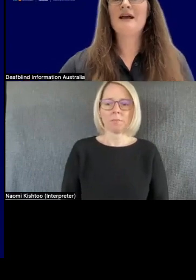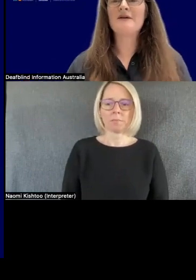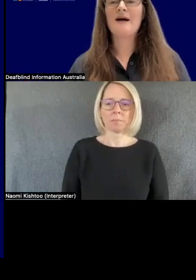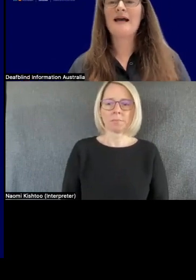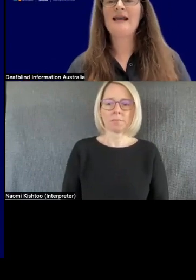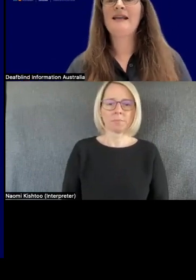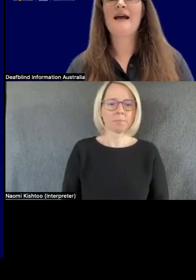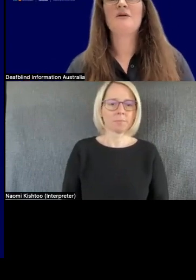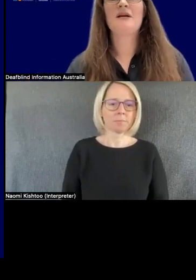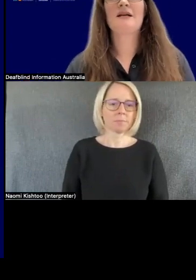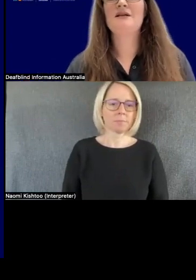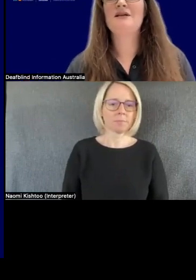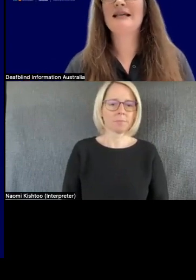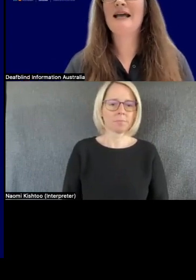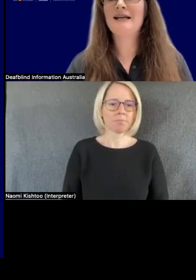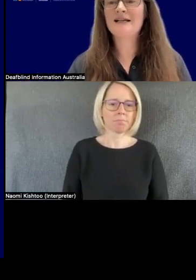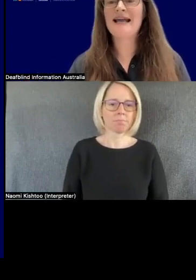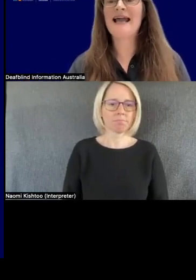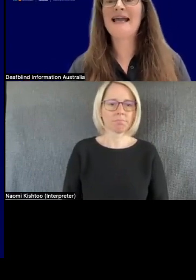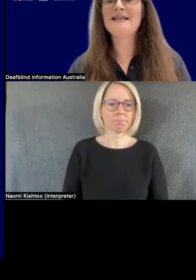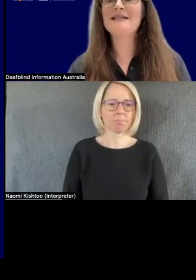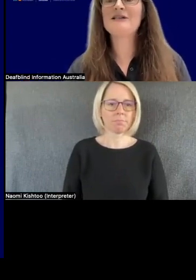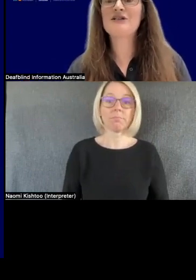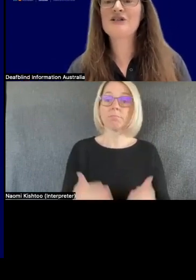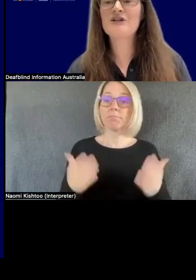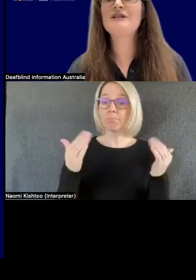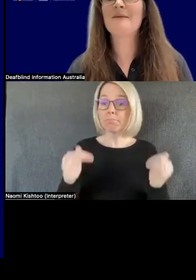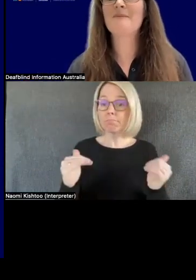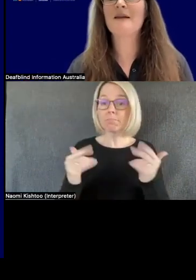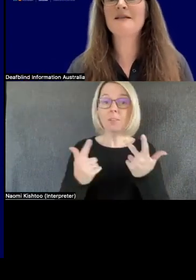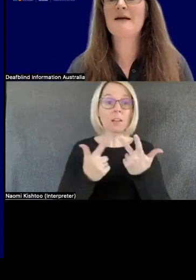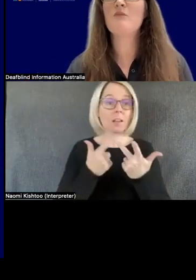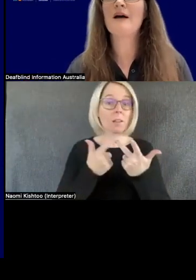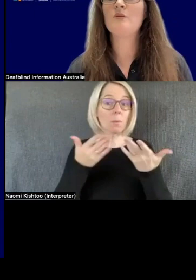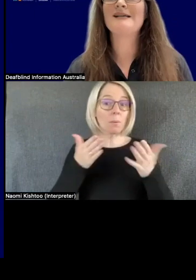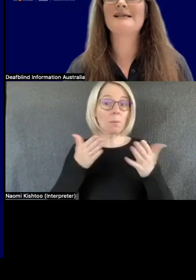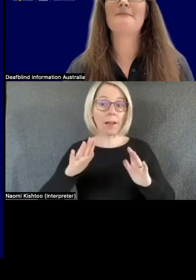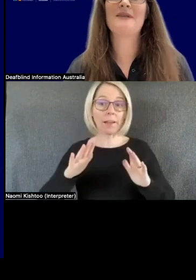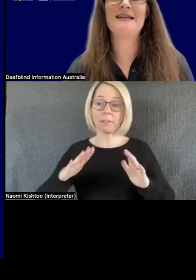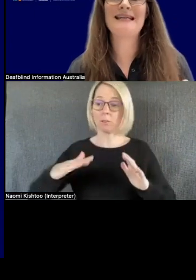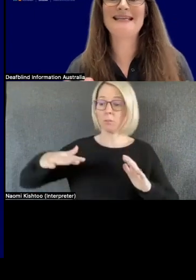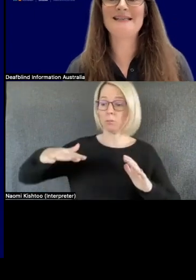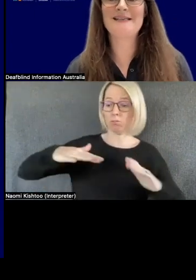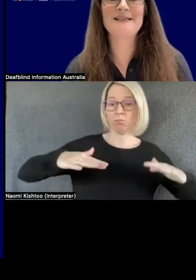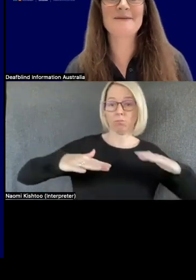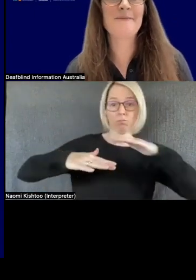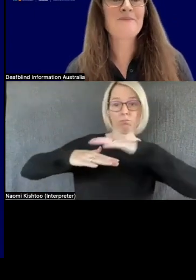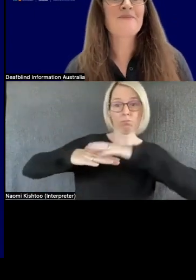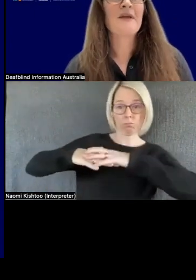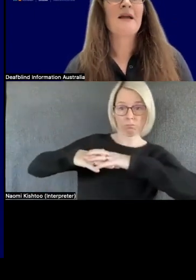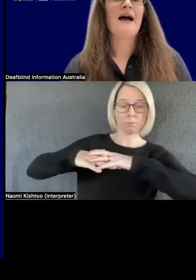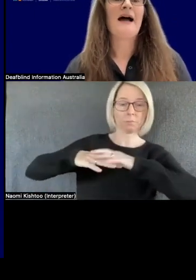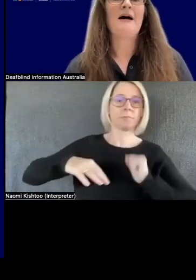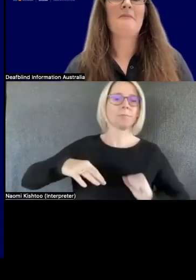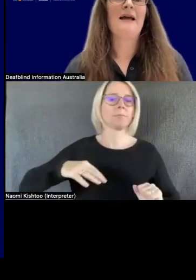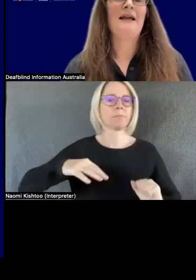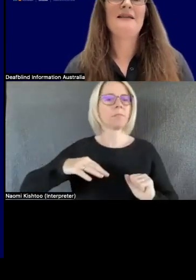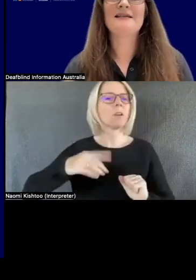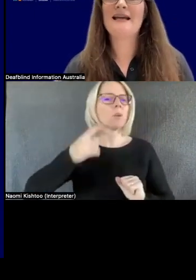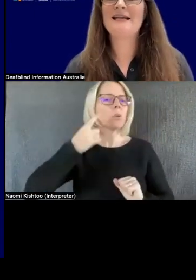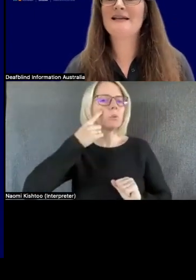Another way that we can use hand under hand is to show someone where something is. In this case I